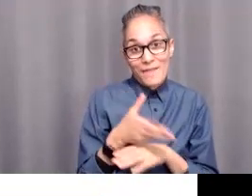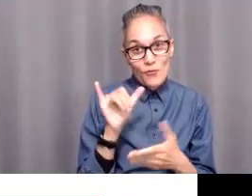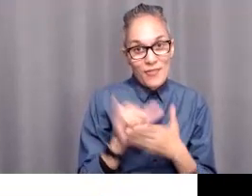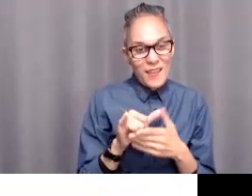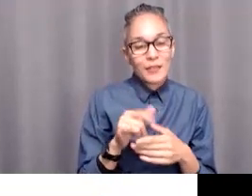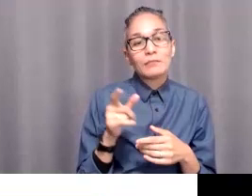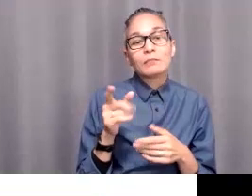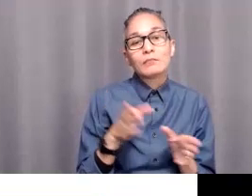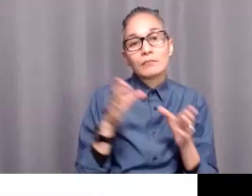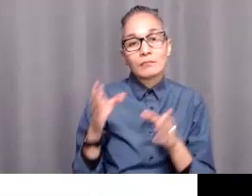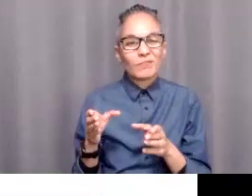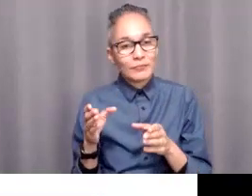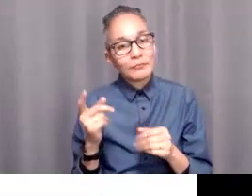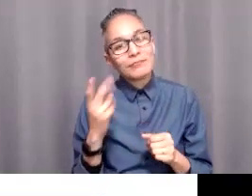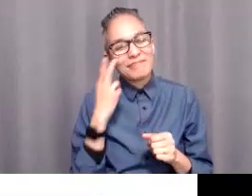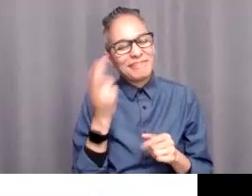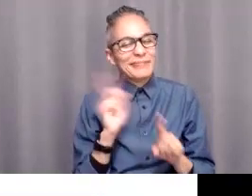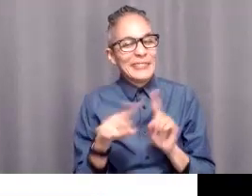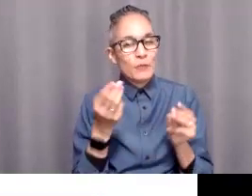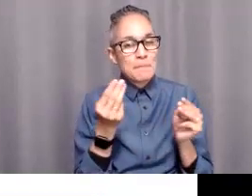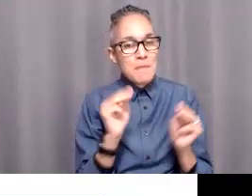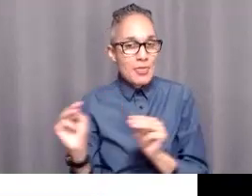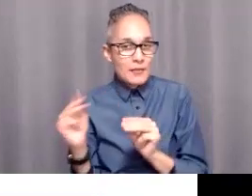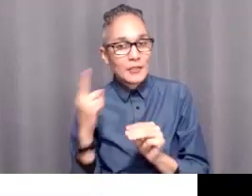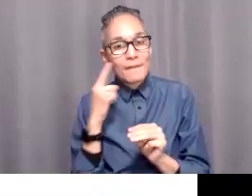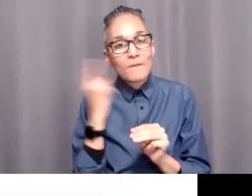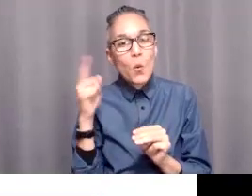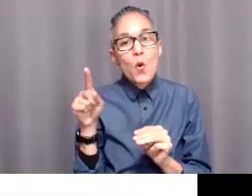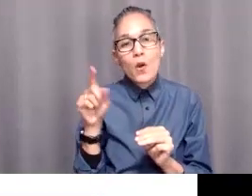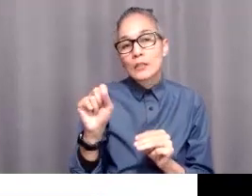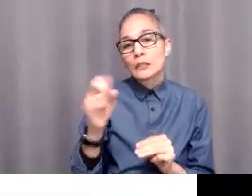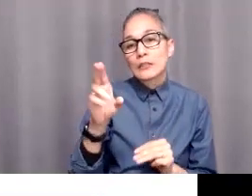look at those different methods for substantive interaction.